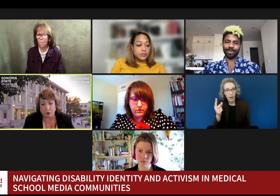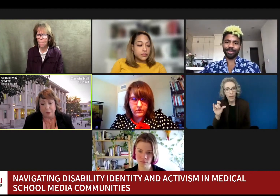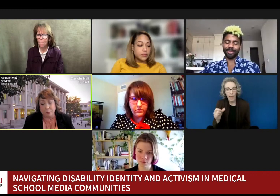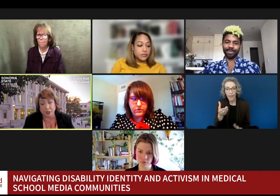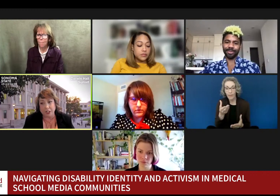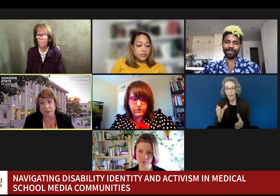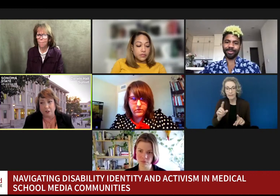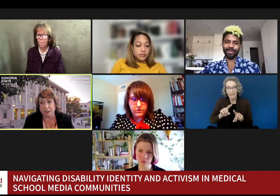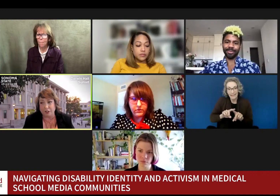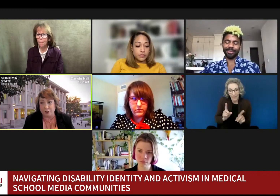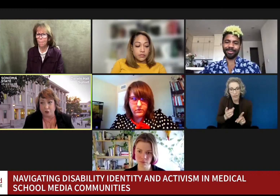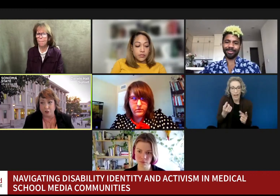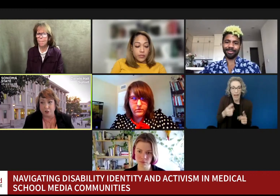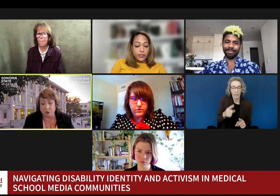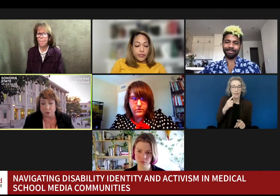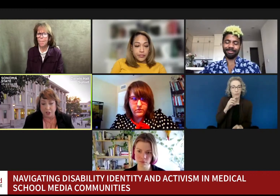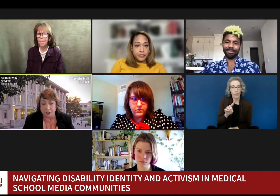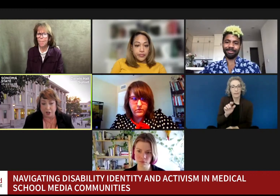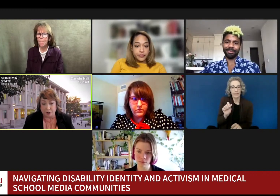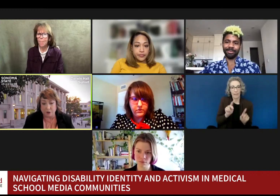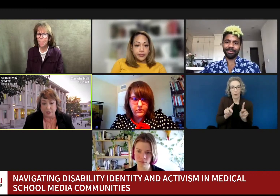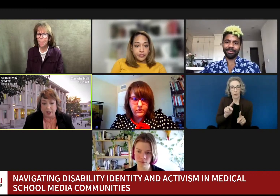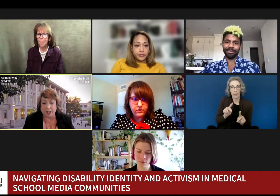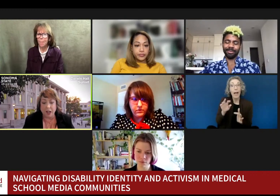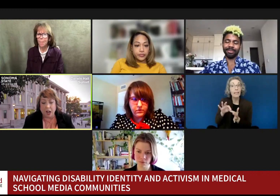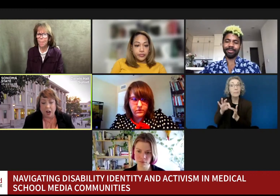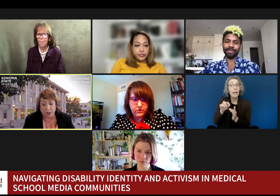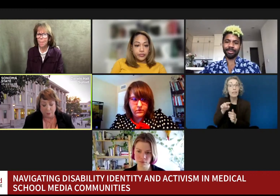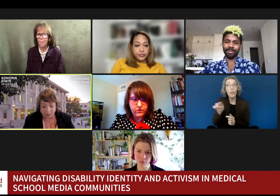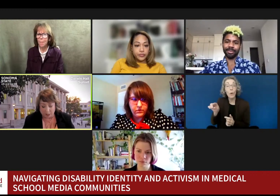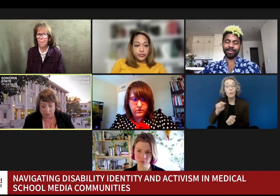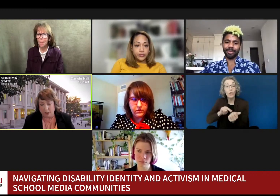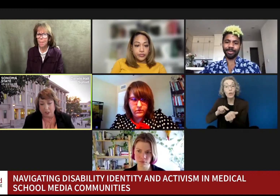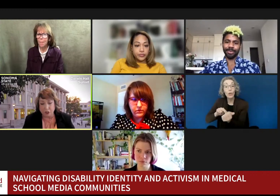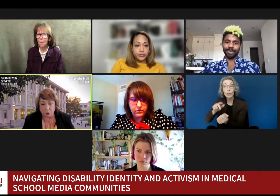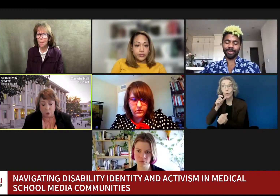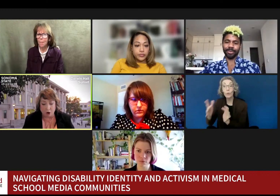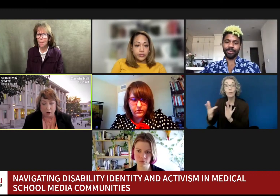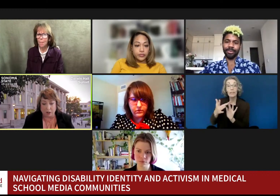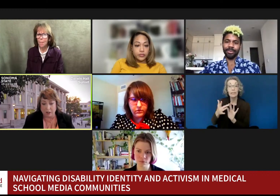And particularly the nurses who reached out who said, I'm disabled, it's so hard.